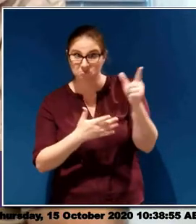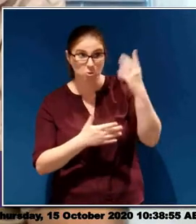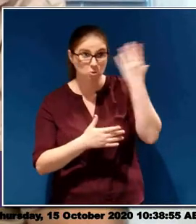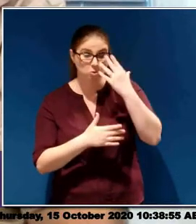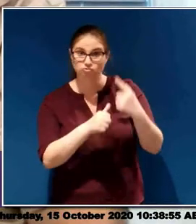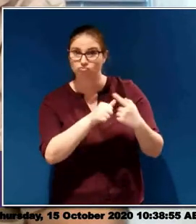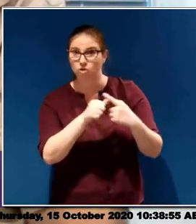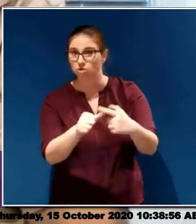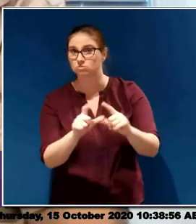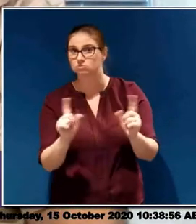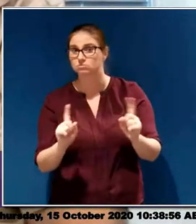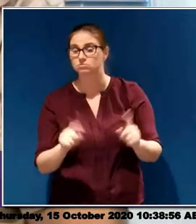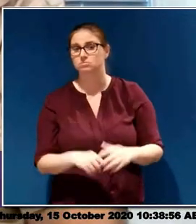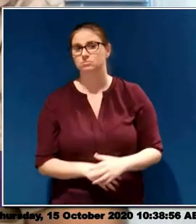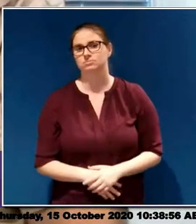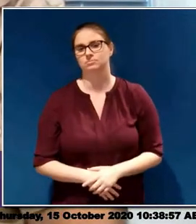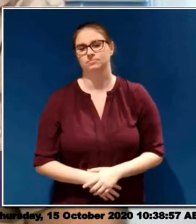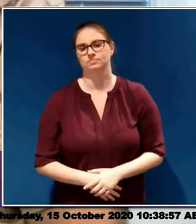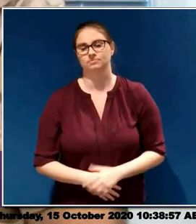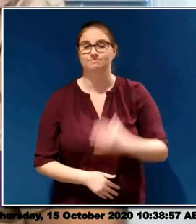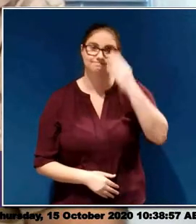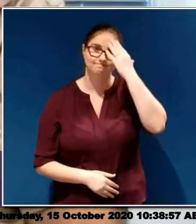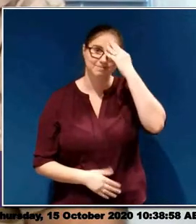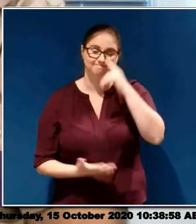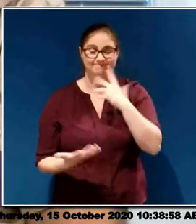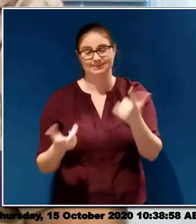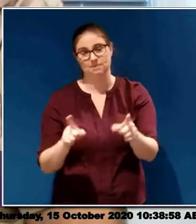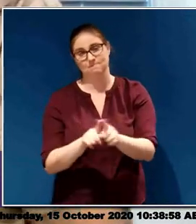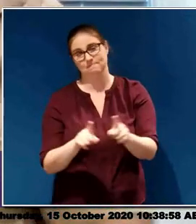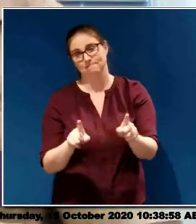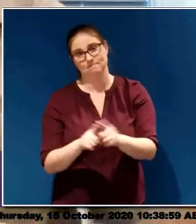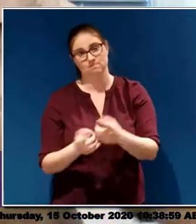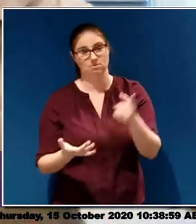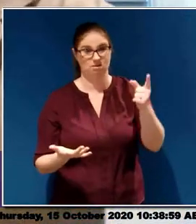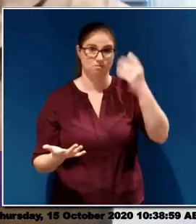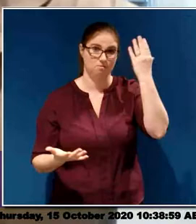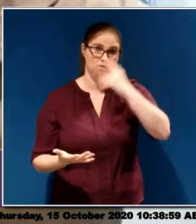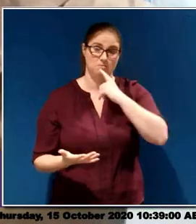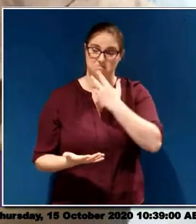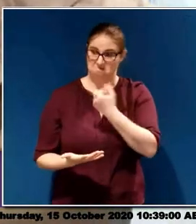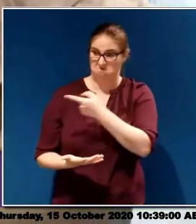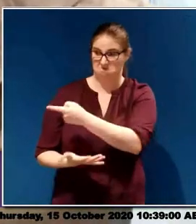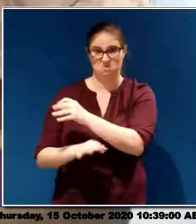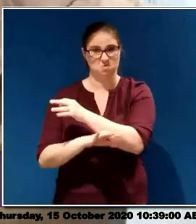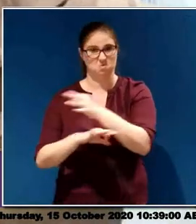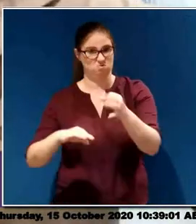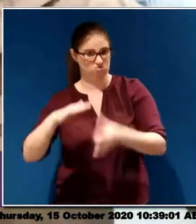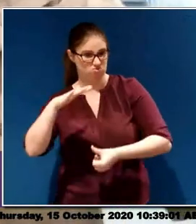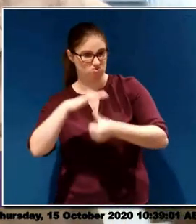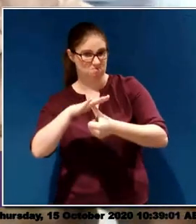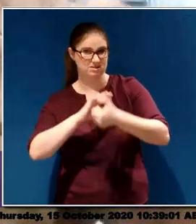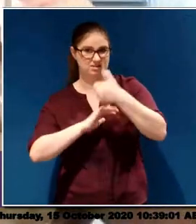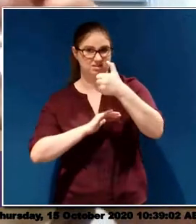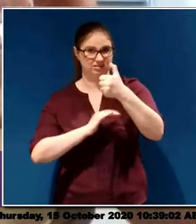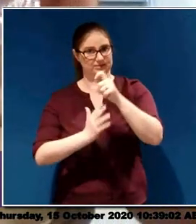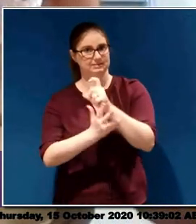Like they always had responded, that Jack didn't fit the top six criteria for disabilities, and we weren't eligible.